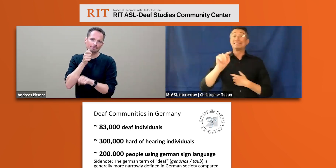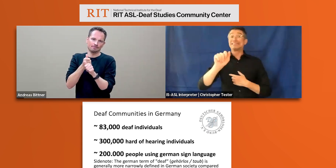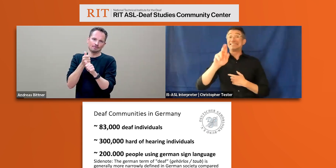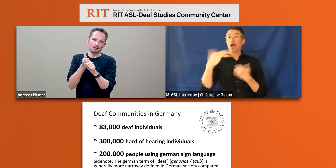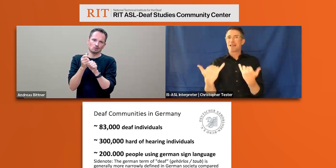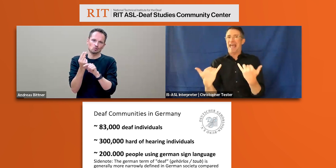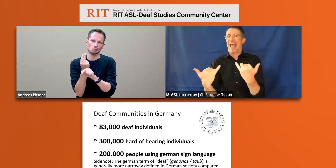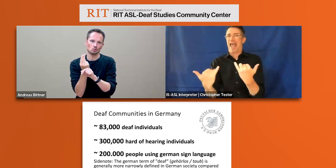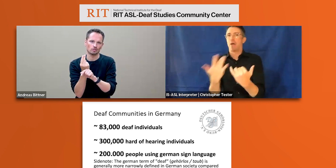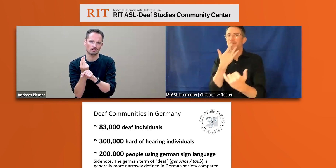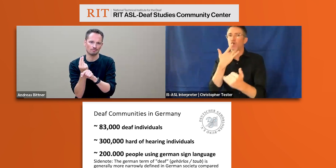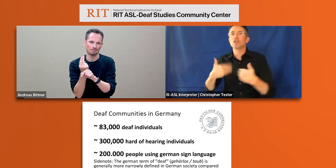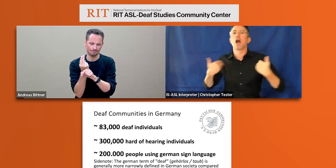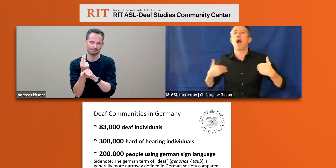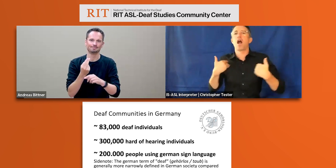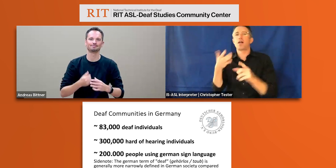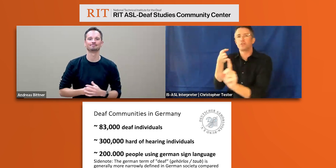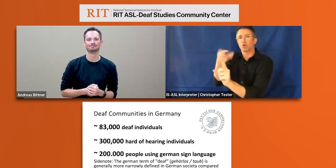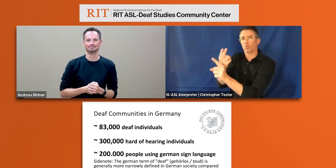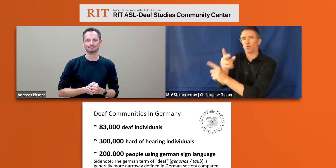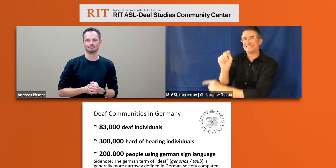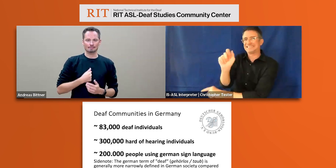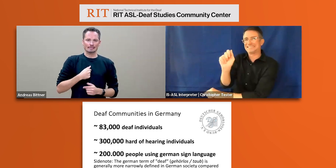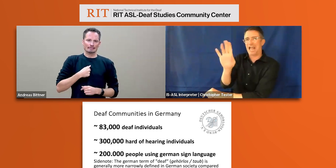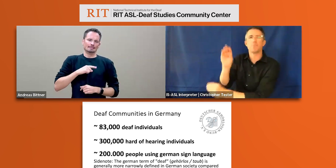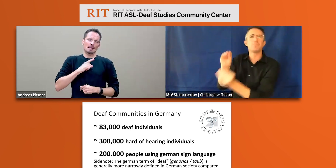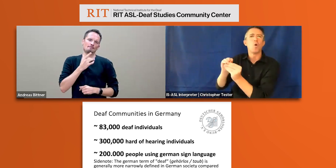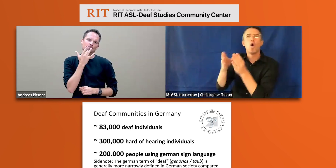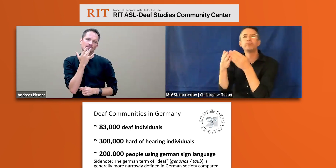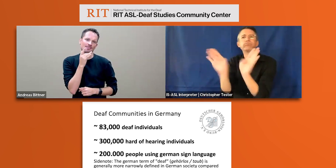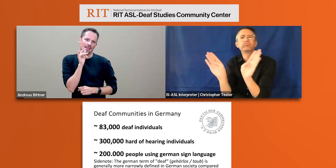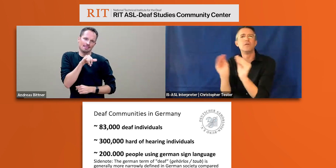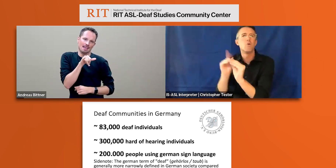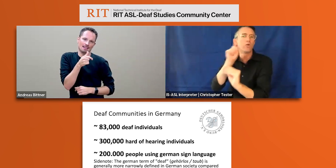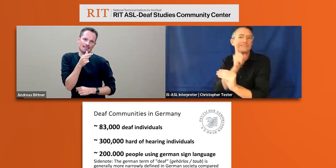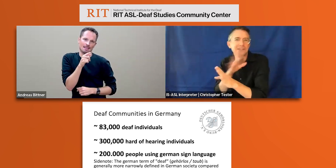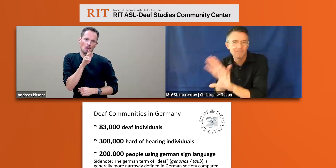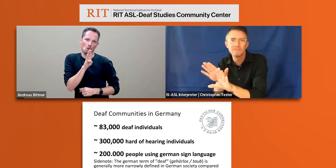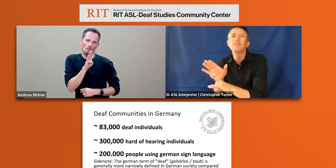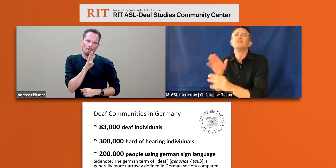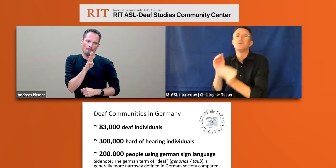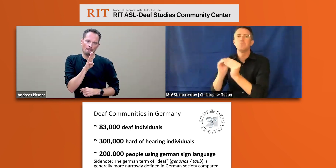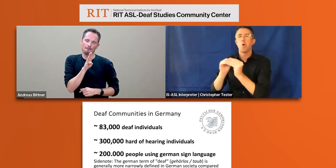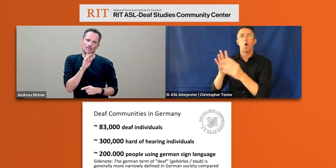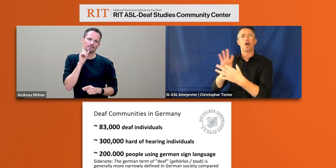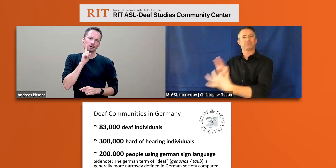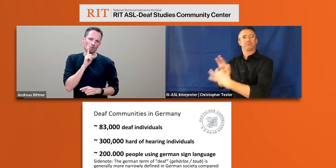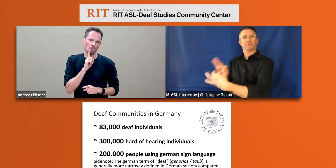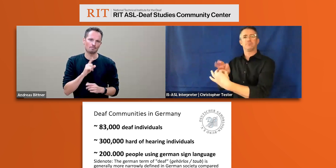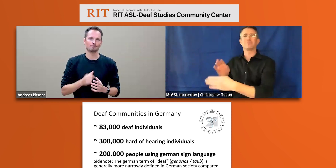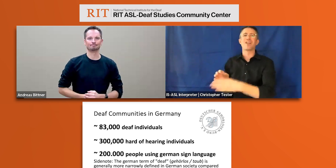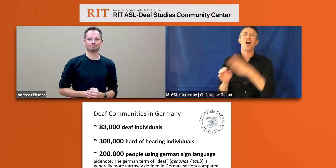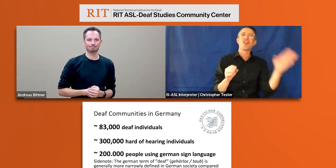Oh, I'm sorry. Taub--young people use the word "taub" to describe deaf people